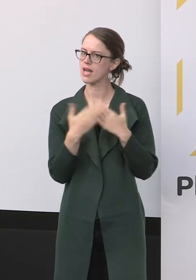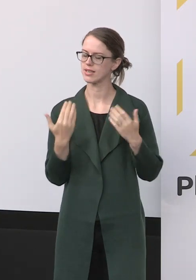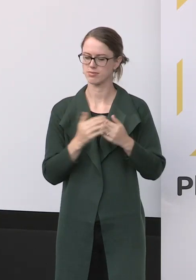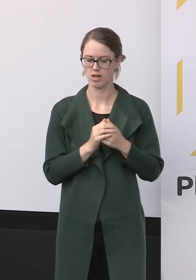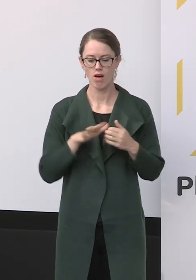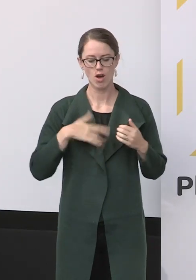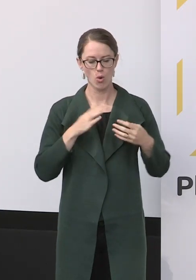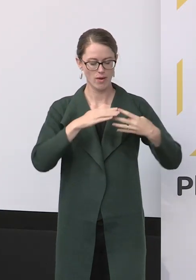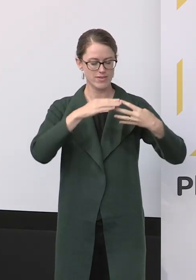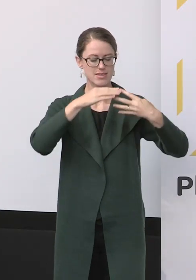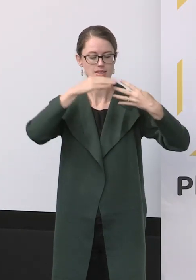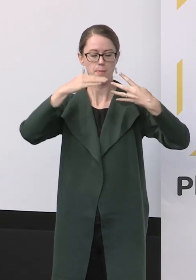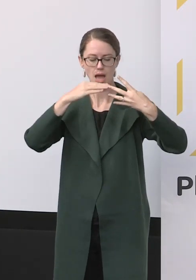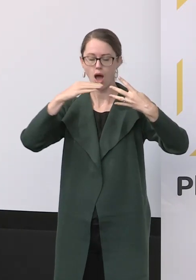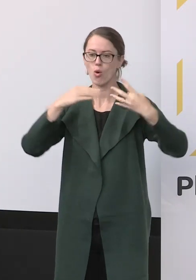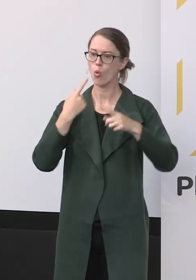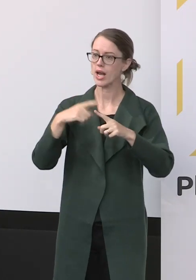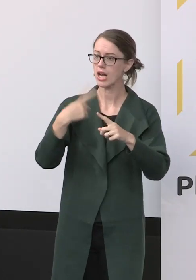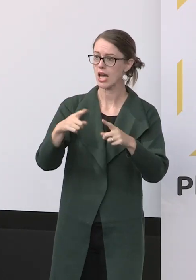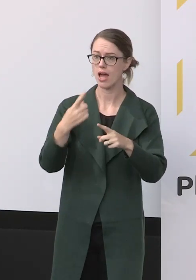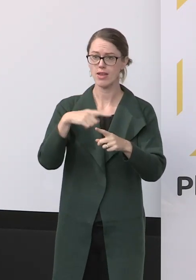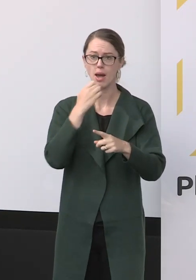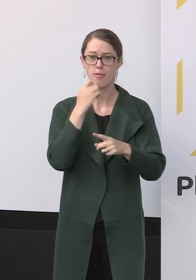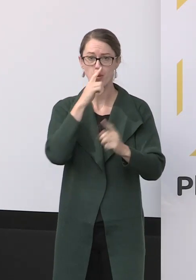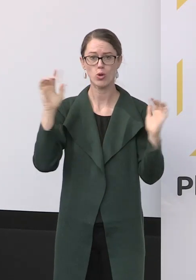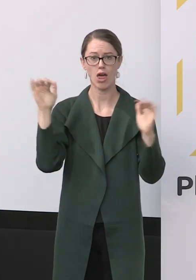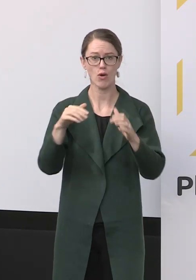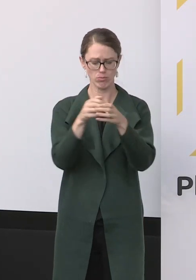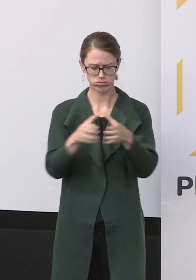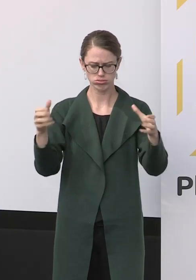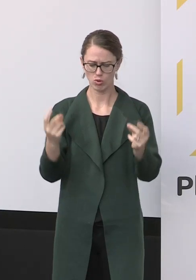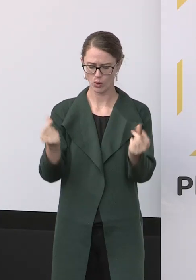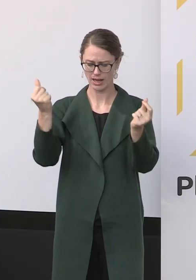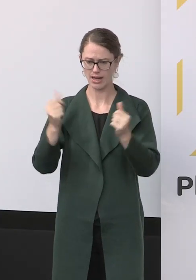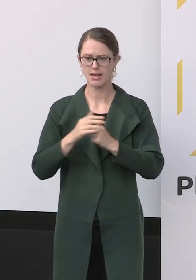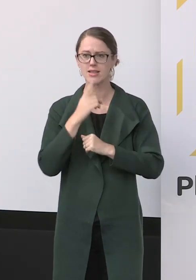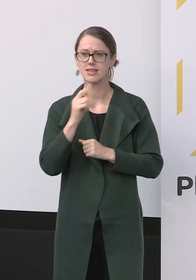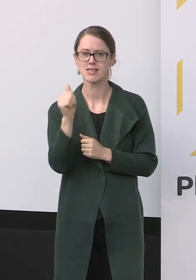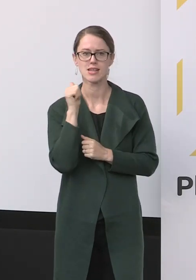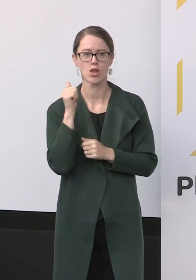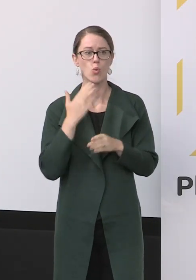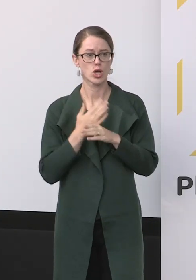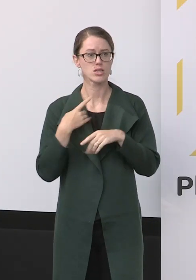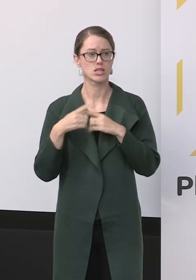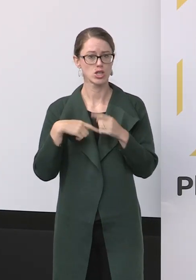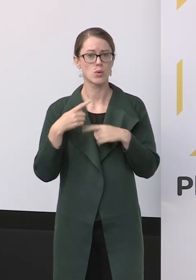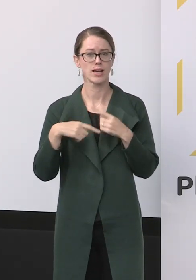We're stepping through this. I think we've stepped into Level 3 and into Level 2 rapidly.